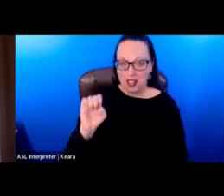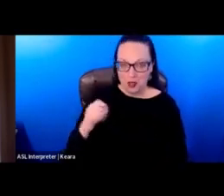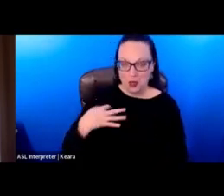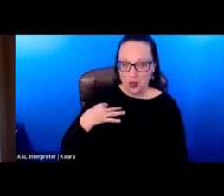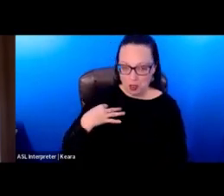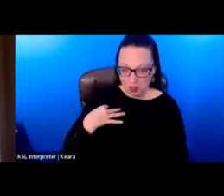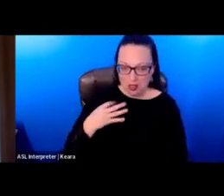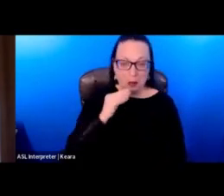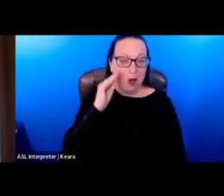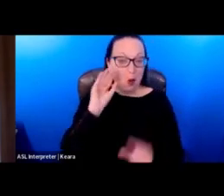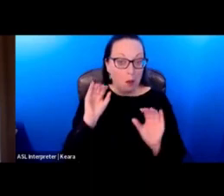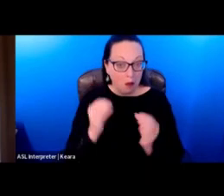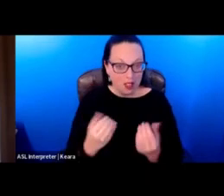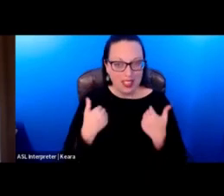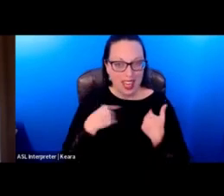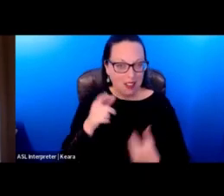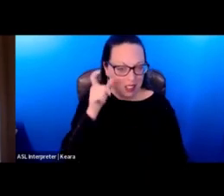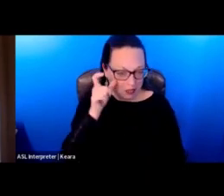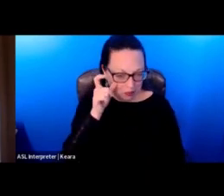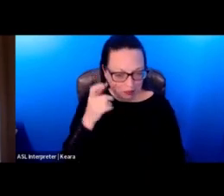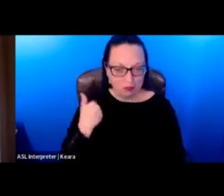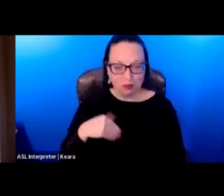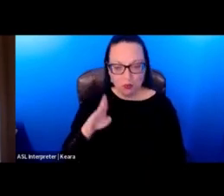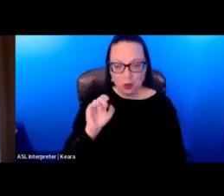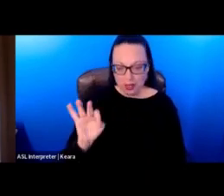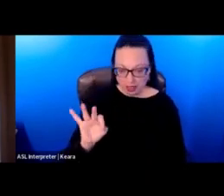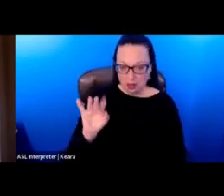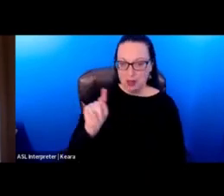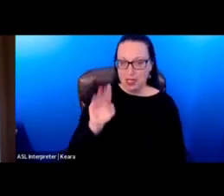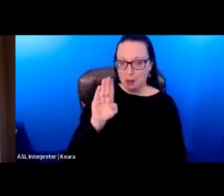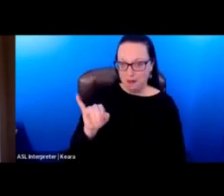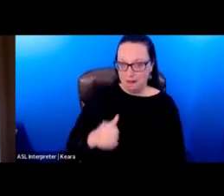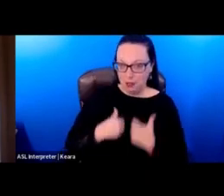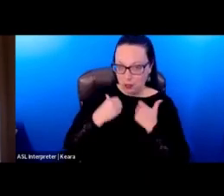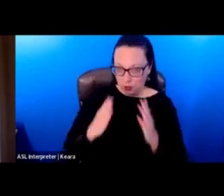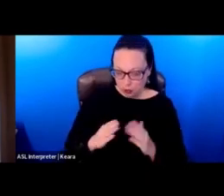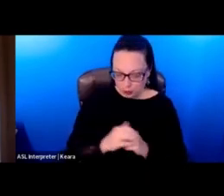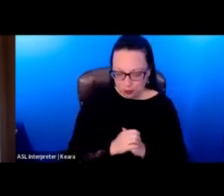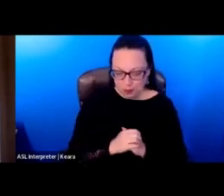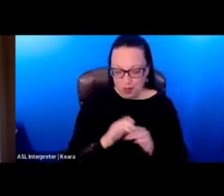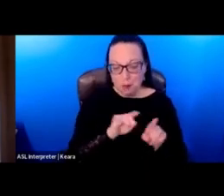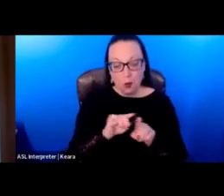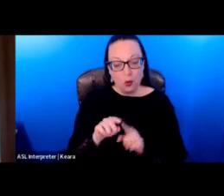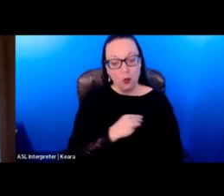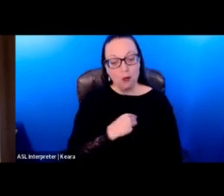As she mentioned, my name is Clifford Hymowitz and I'm a TBI survivor. I'm also a member of the New York State Traumatic